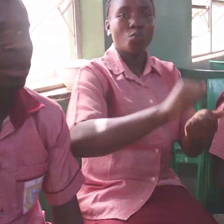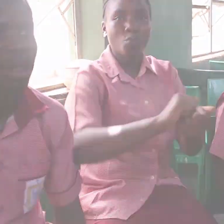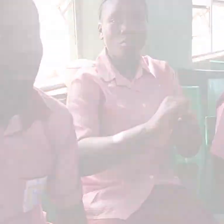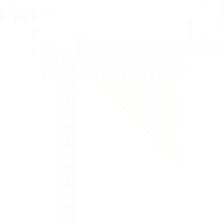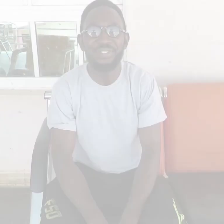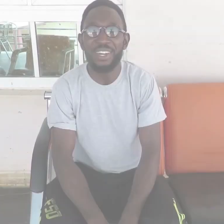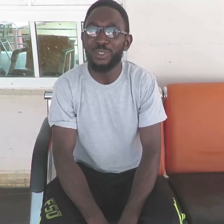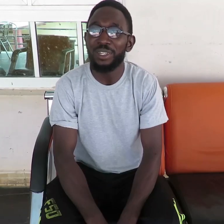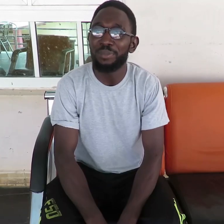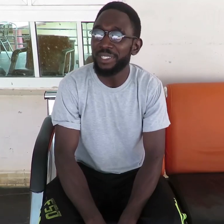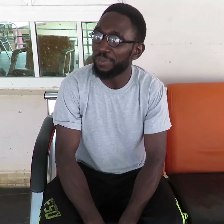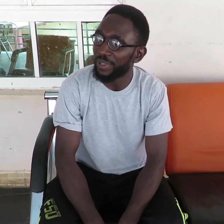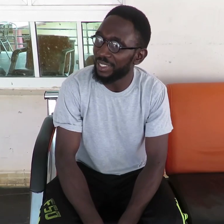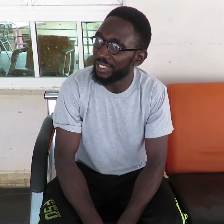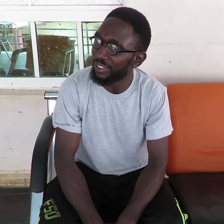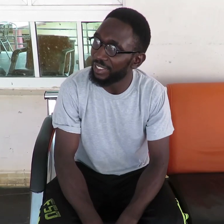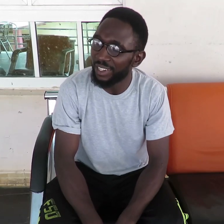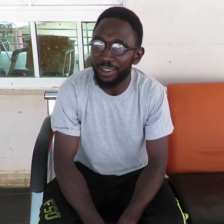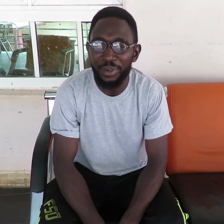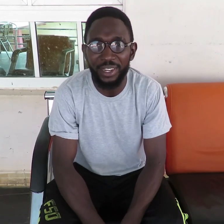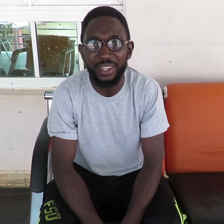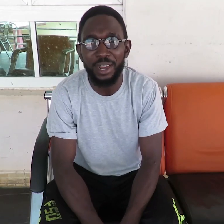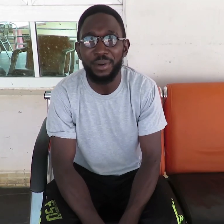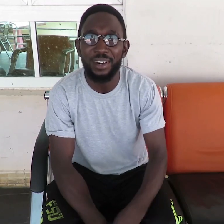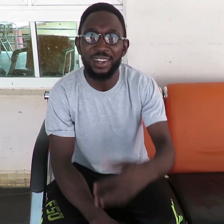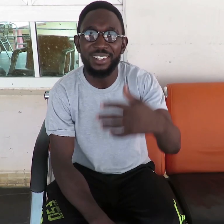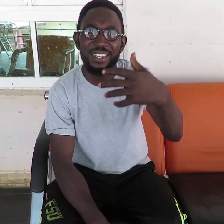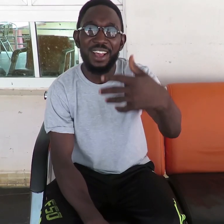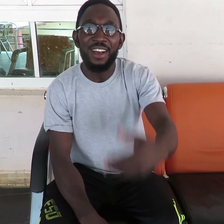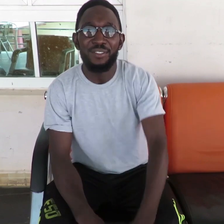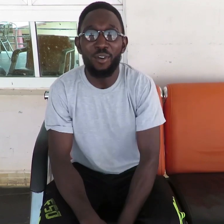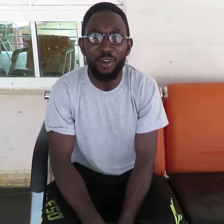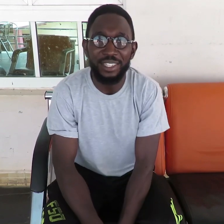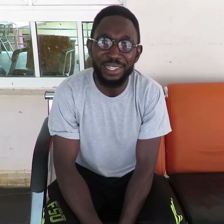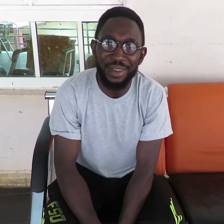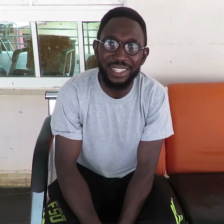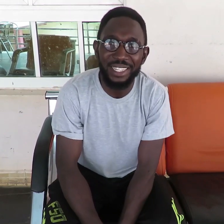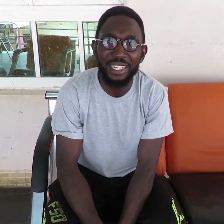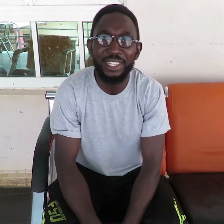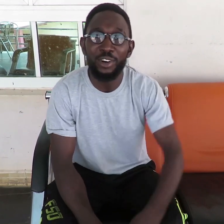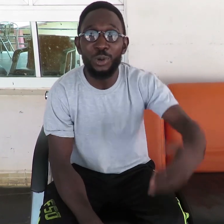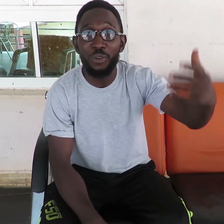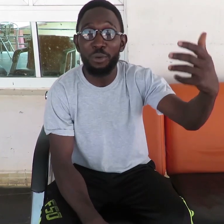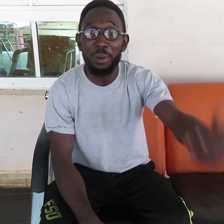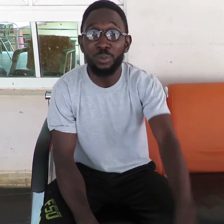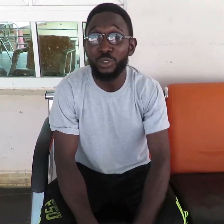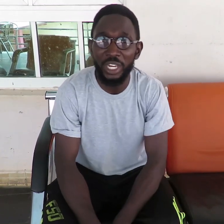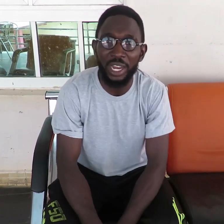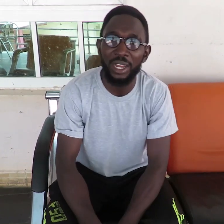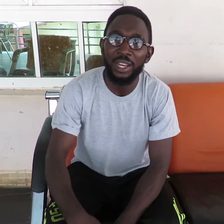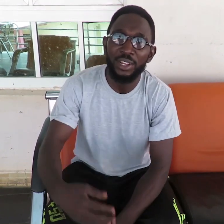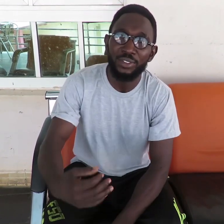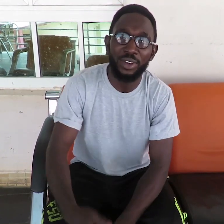I've actually been the person running around behind the camera for Team S-DELI all the